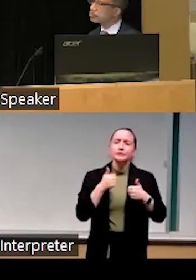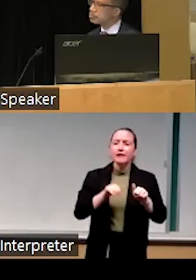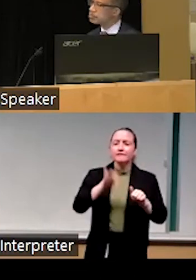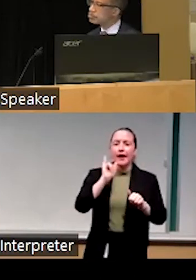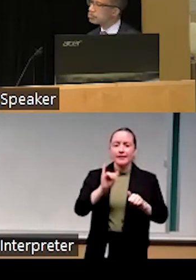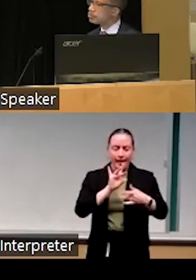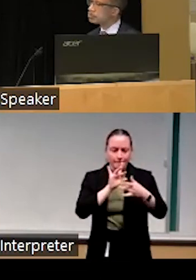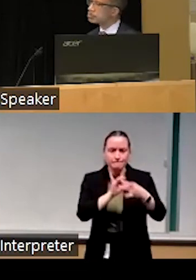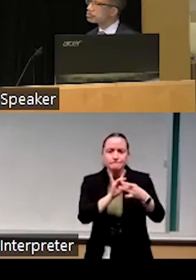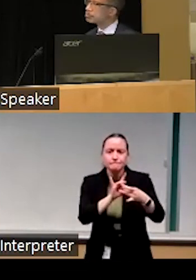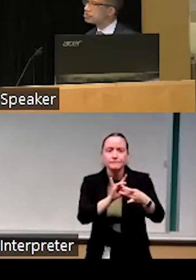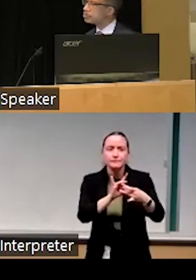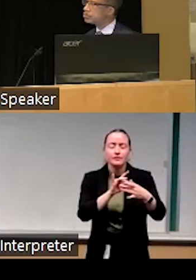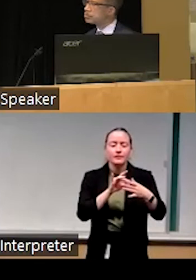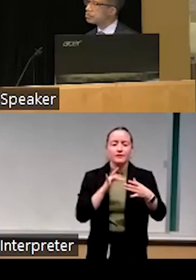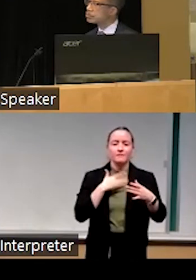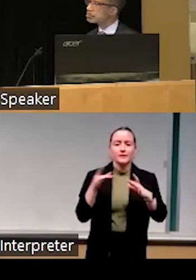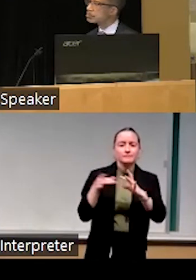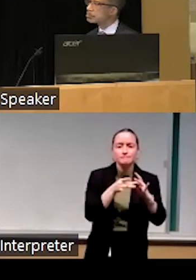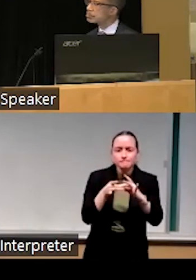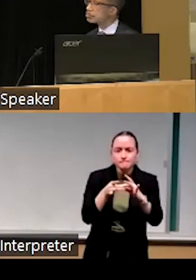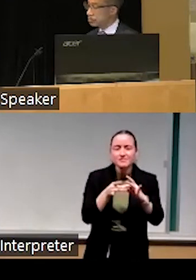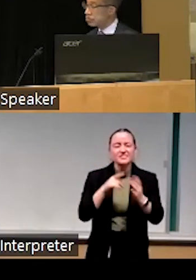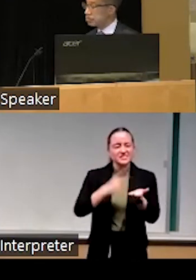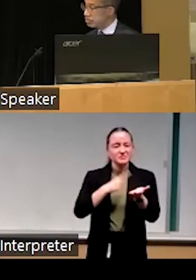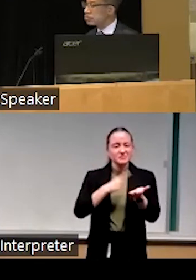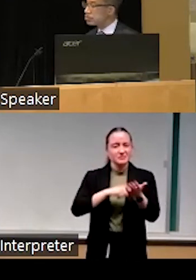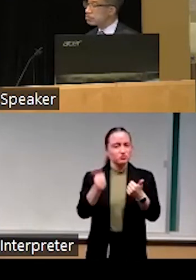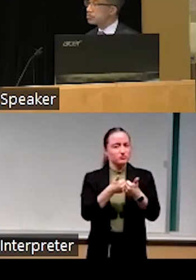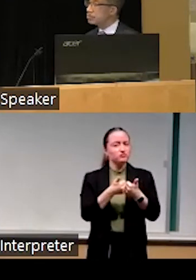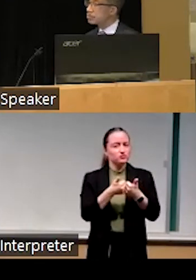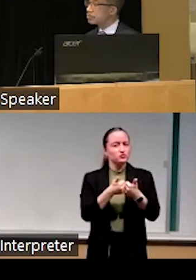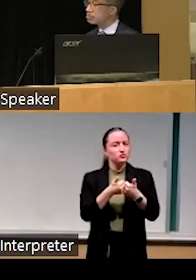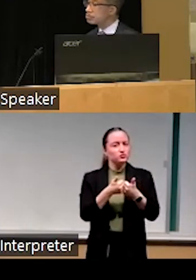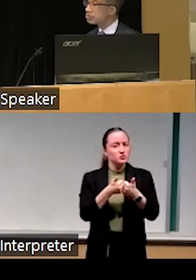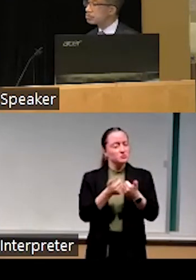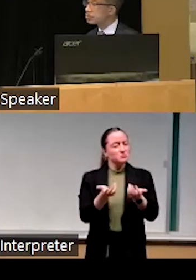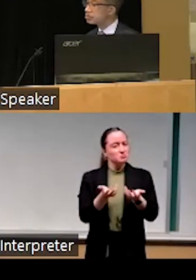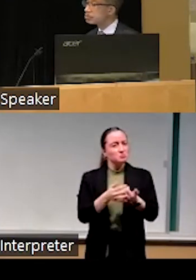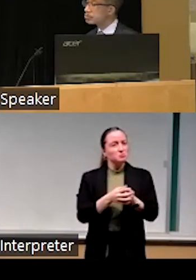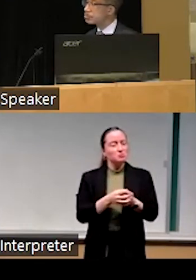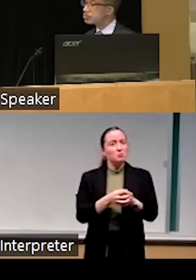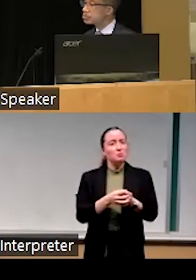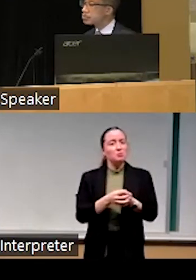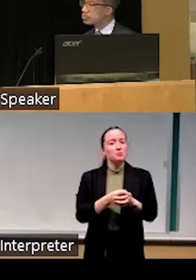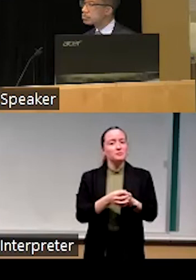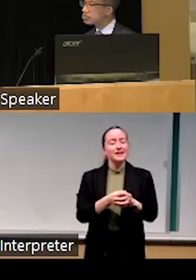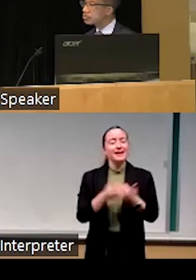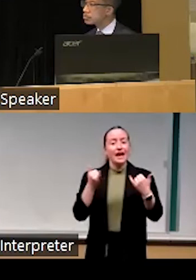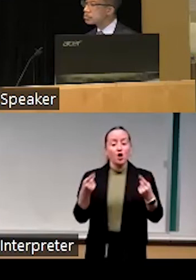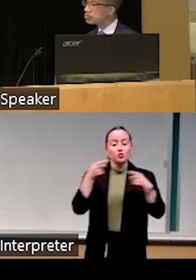always um at times challenging and and there's this idea in cross-cultural Psychiatry that